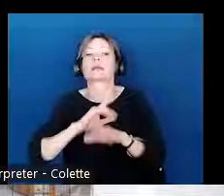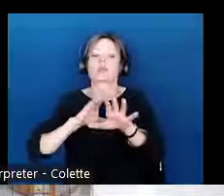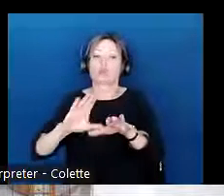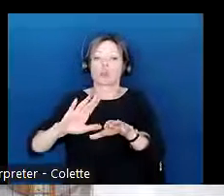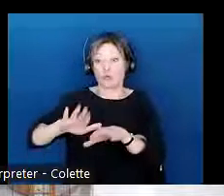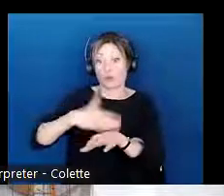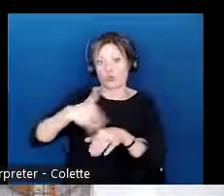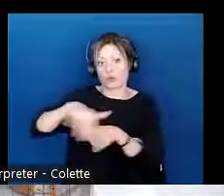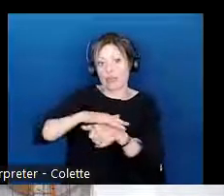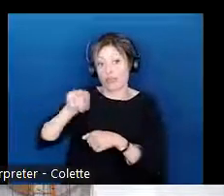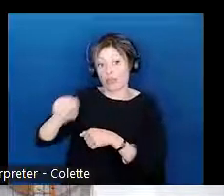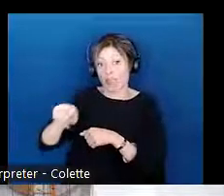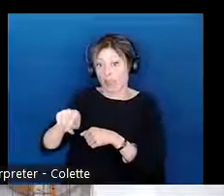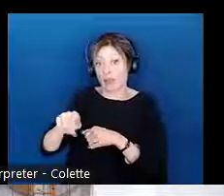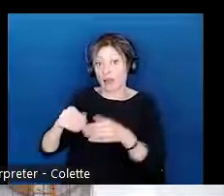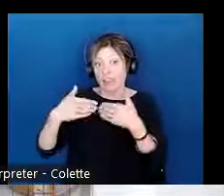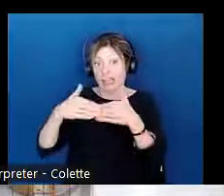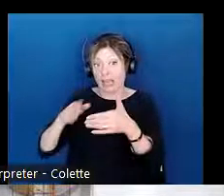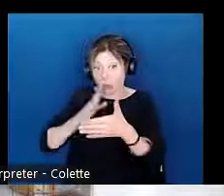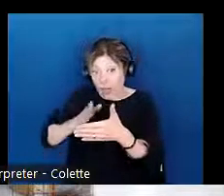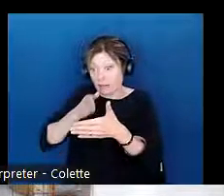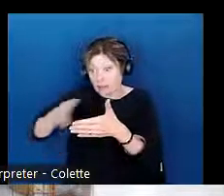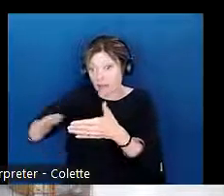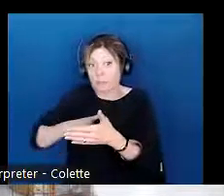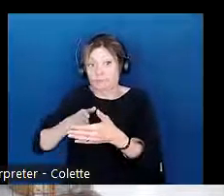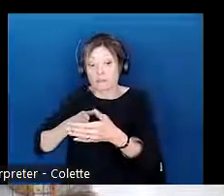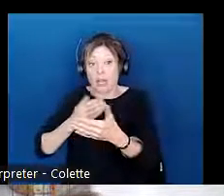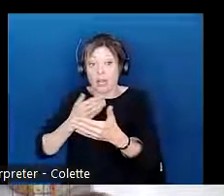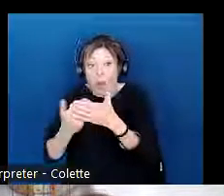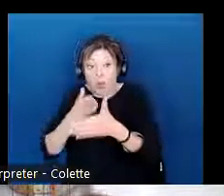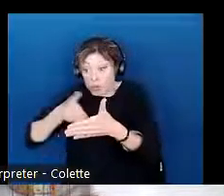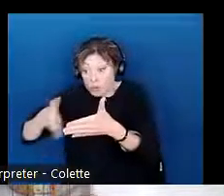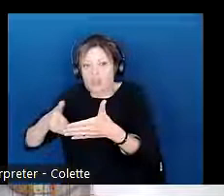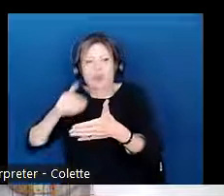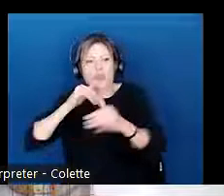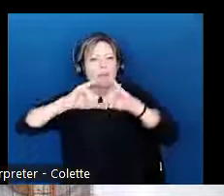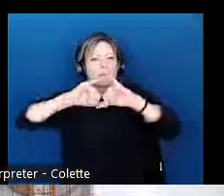that's all fine for parking okay by where you saw the banner the rspb banner when we first started